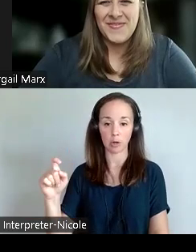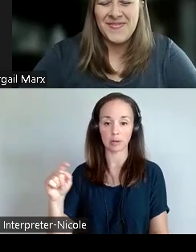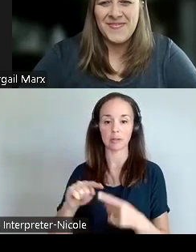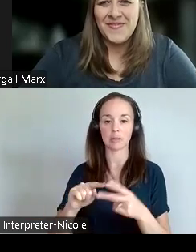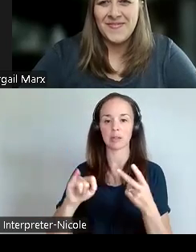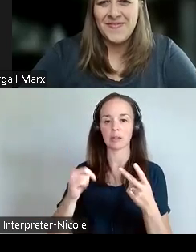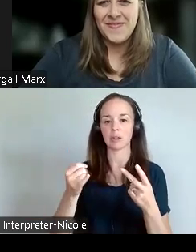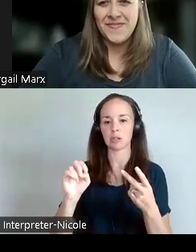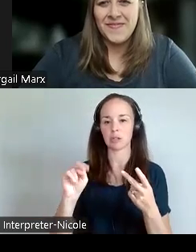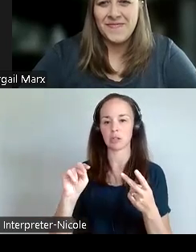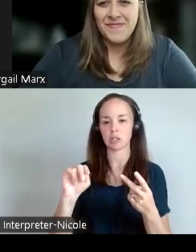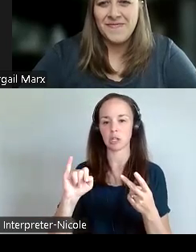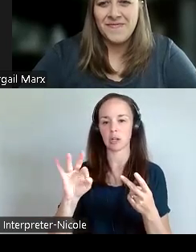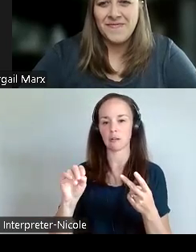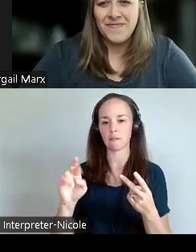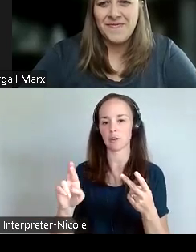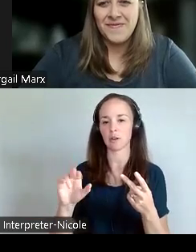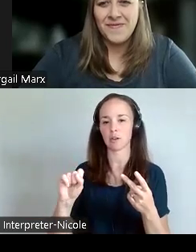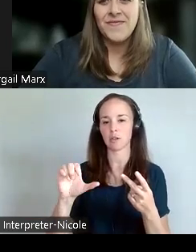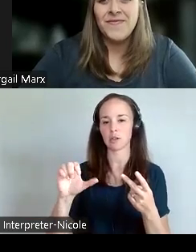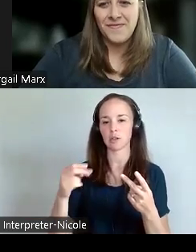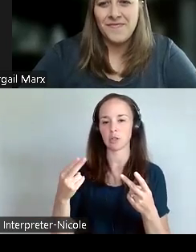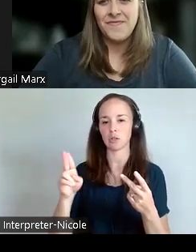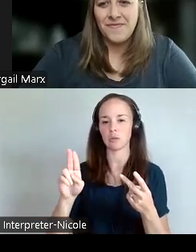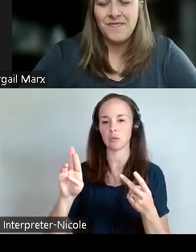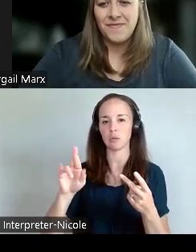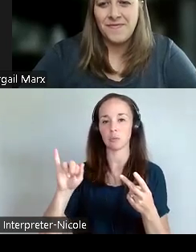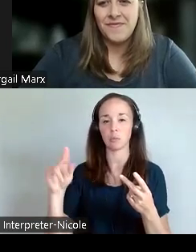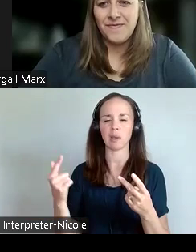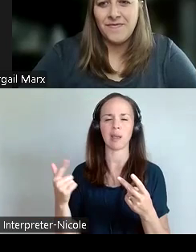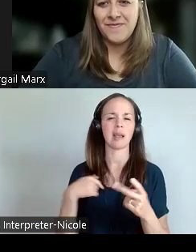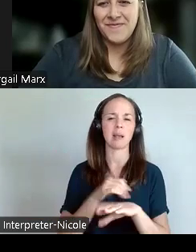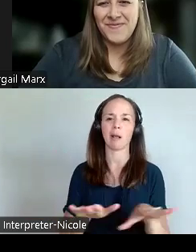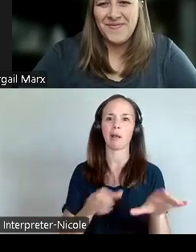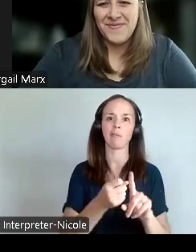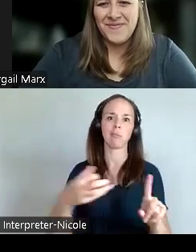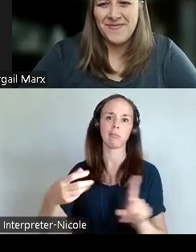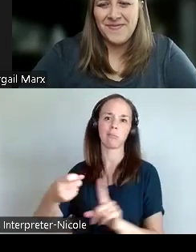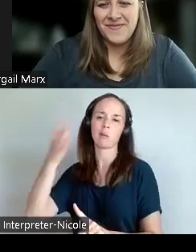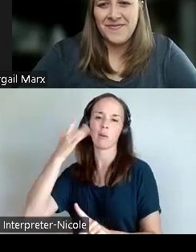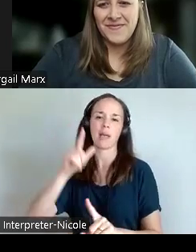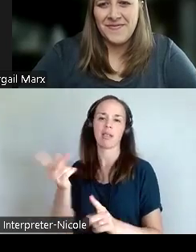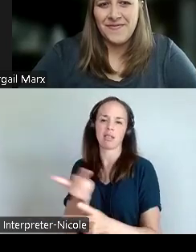so I'm going to save reading their bios and let them share some information about them, and we've